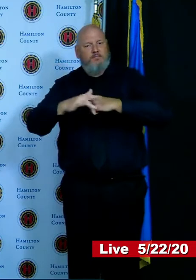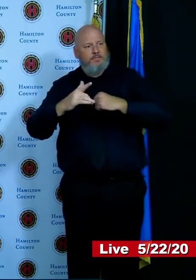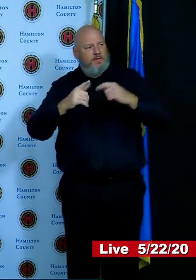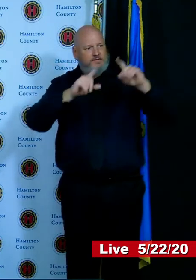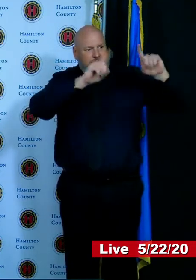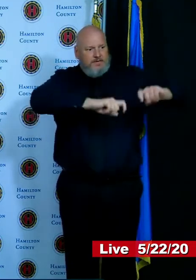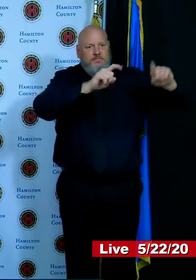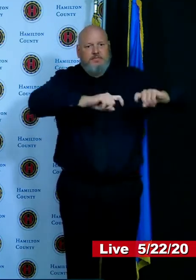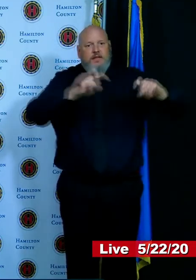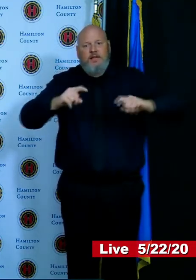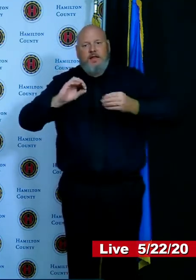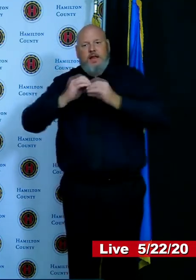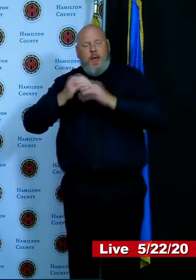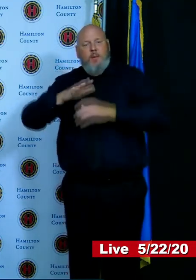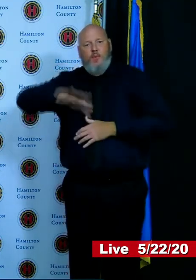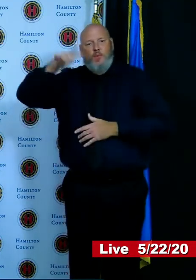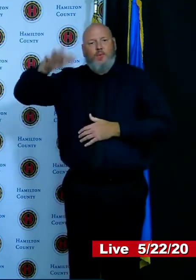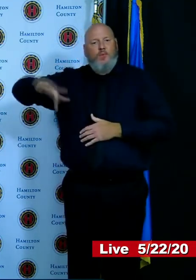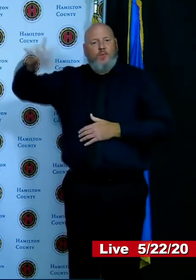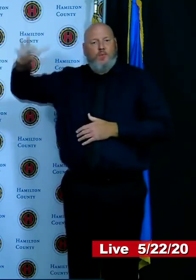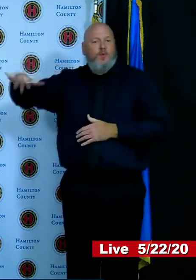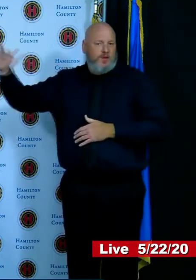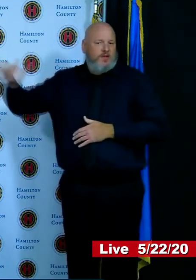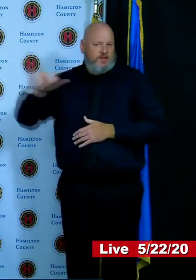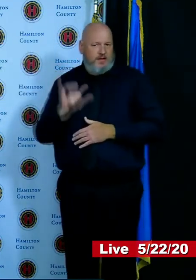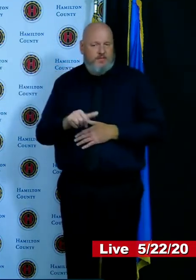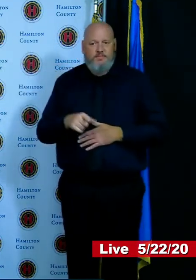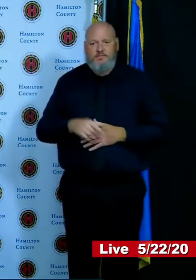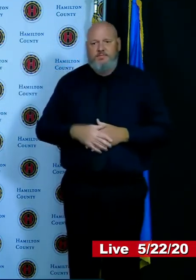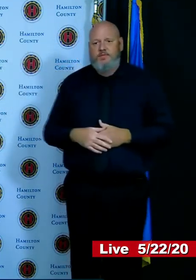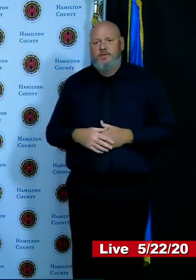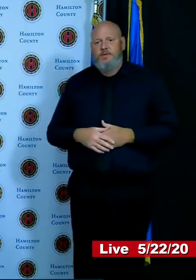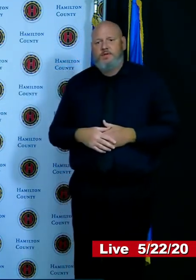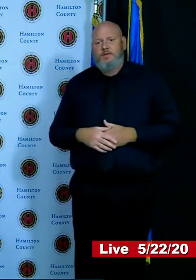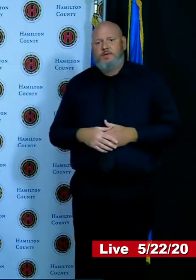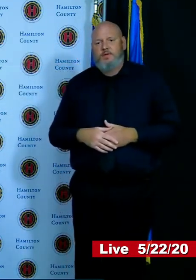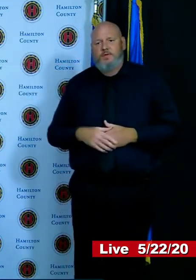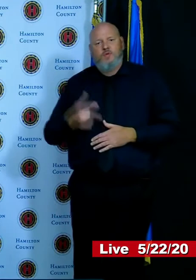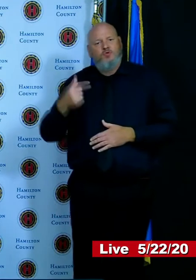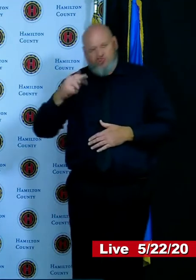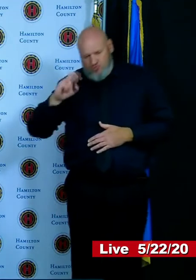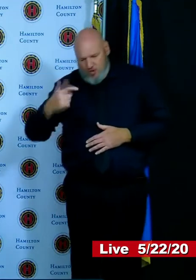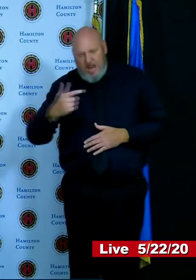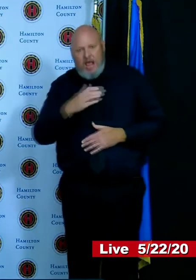think that visually kind of better understand where we sit in Hamilton